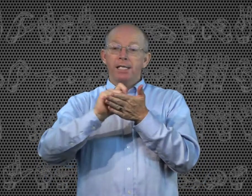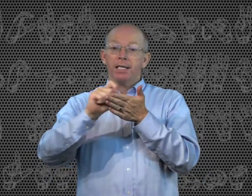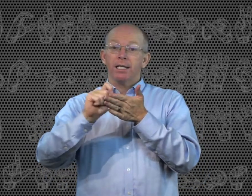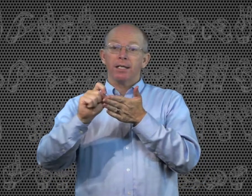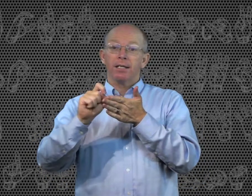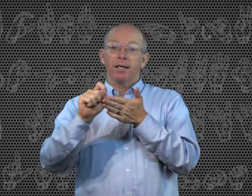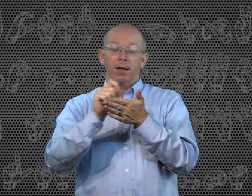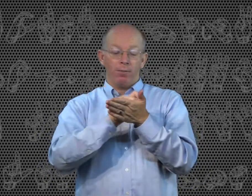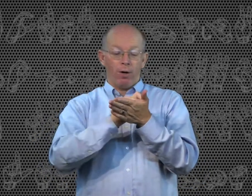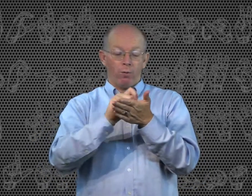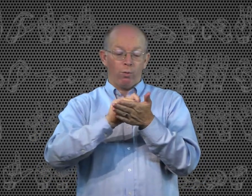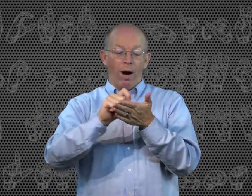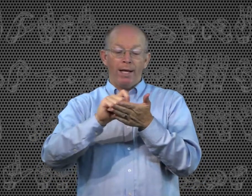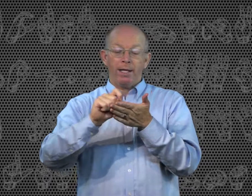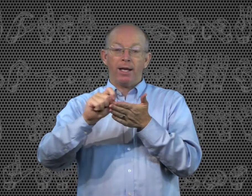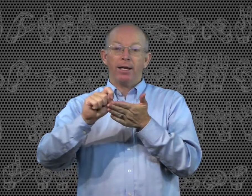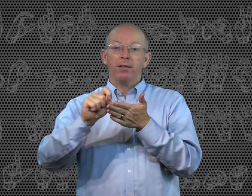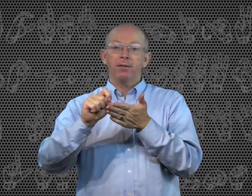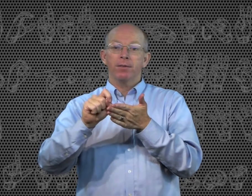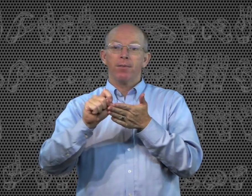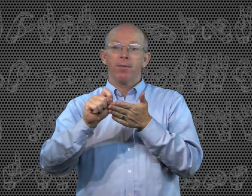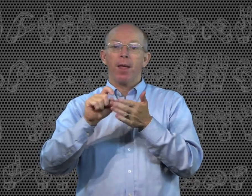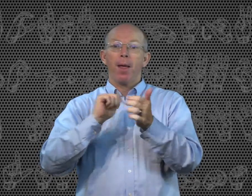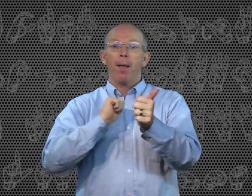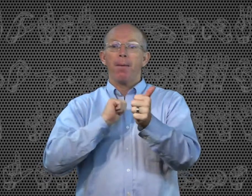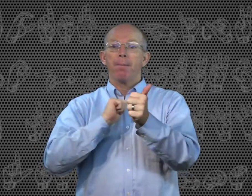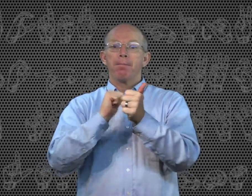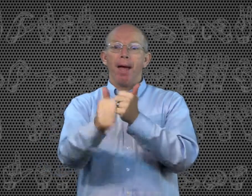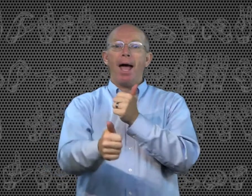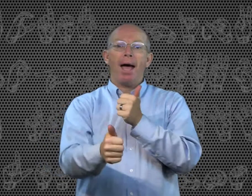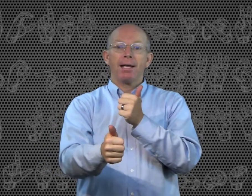WRITE I am going to WRITE the letter.